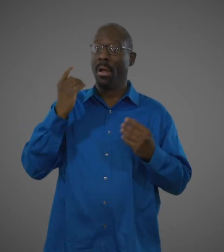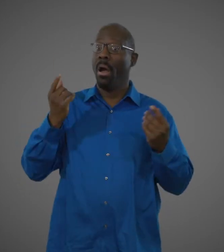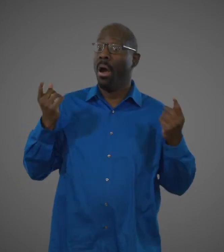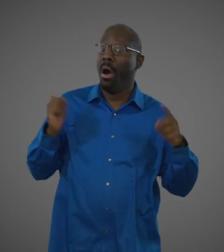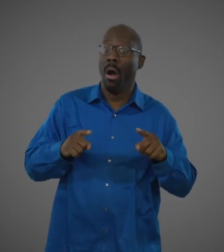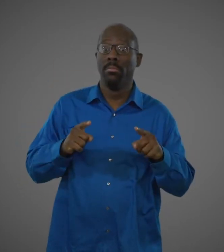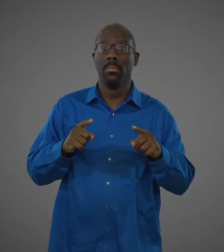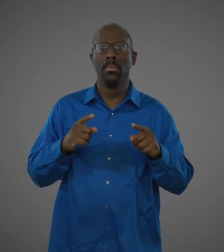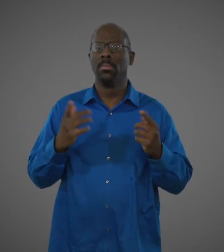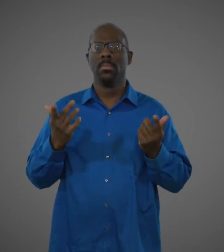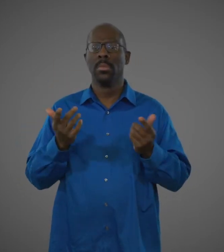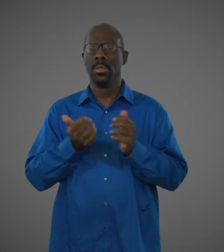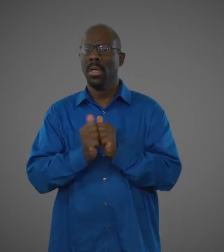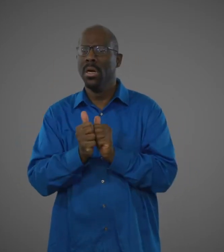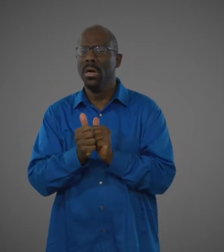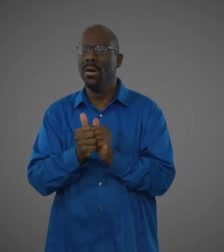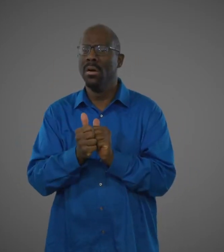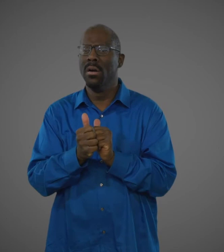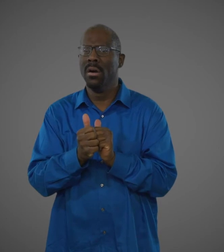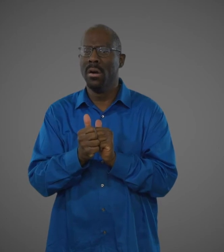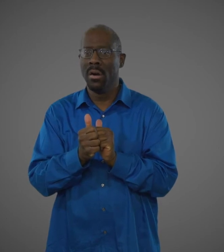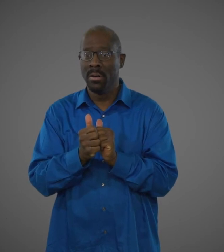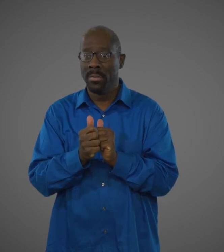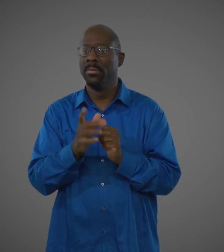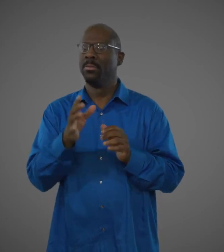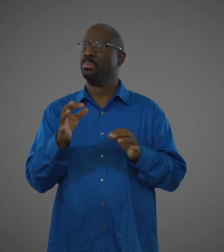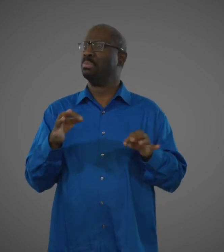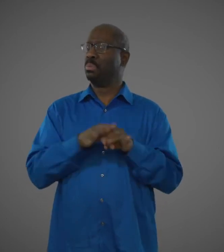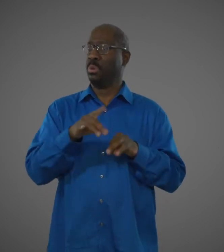One important way to avoid head injuries is